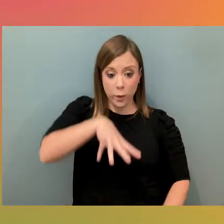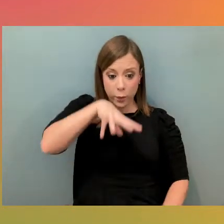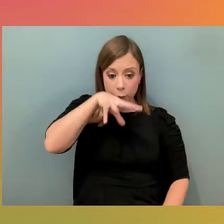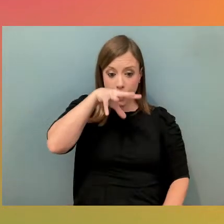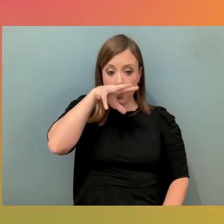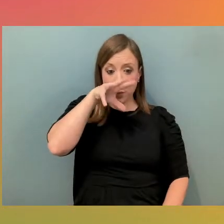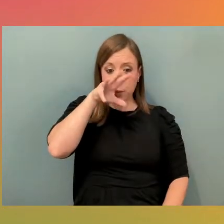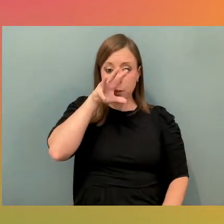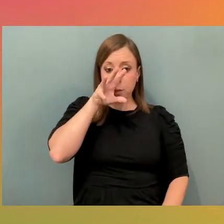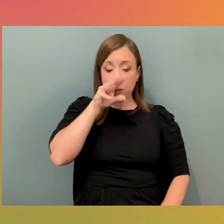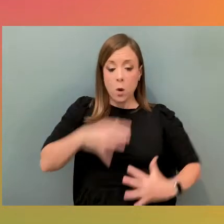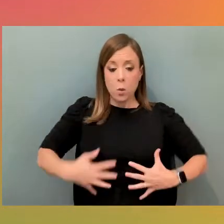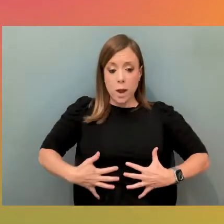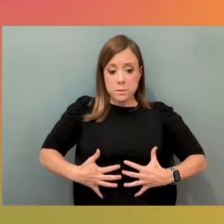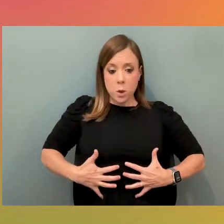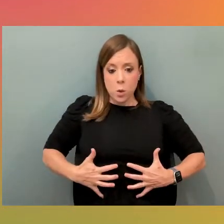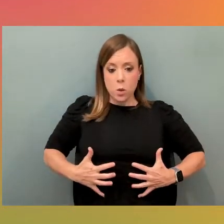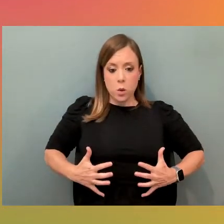LITTLE HEAVIER ONTO YOUR HEELS.